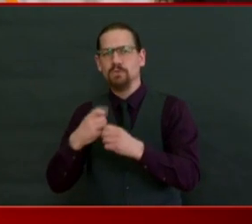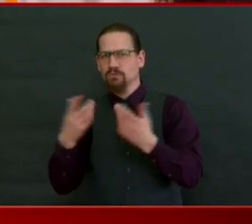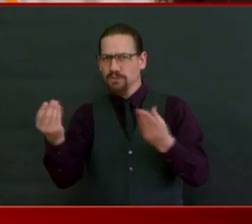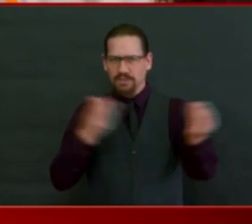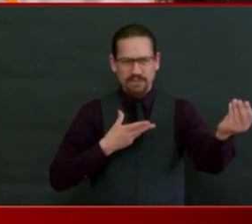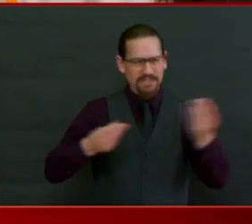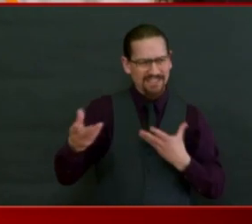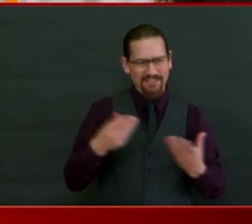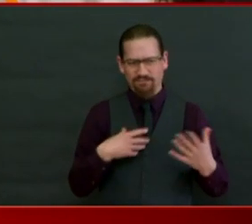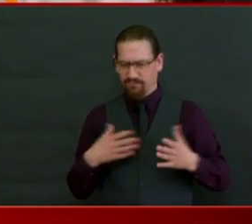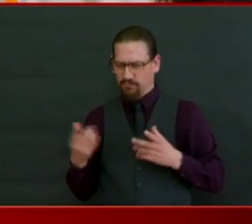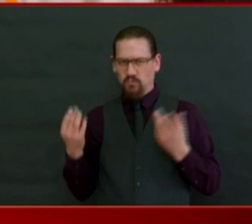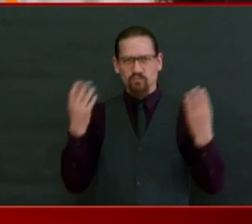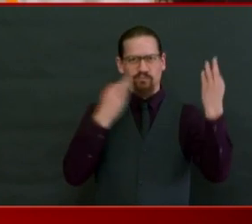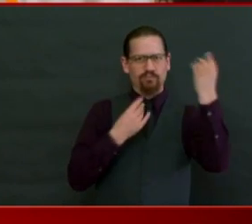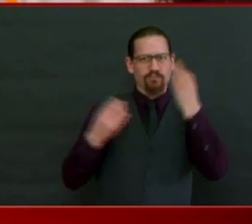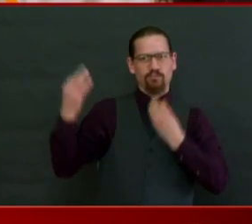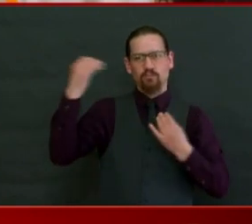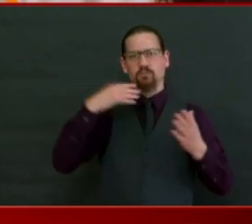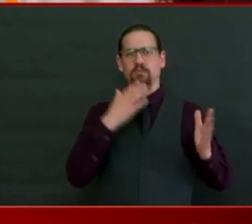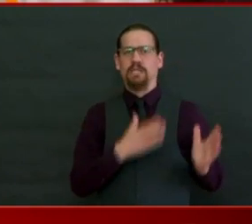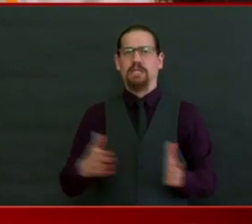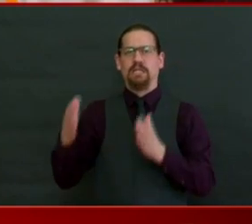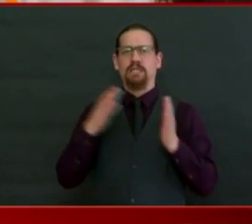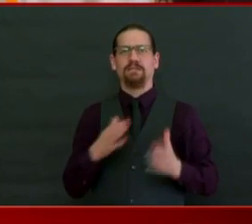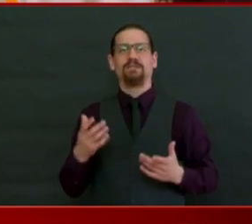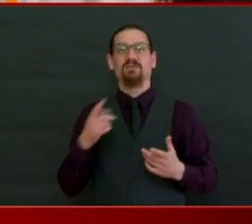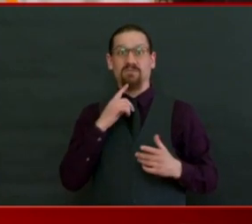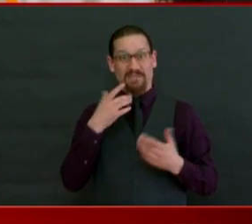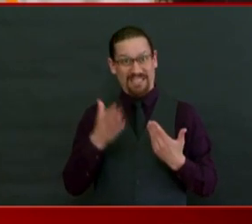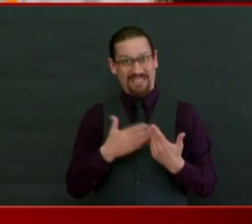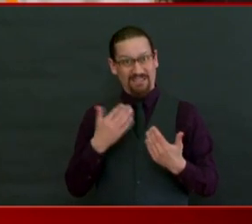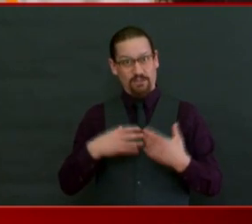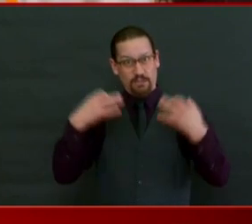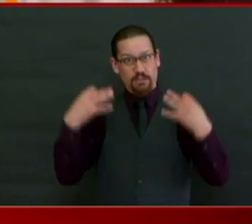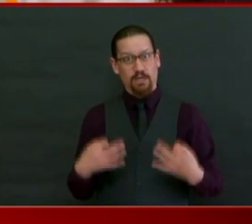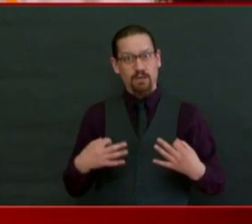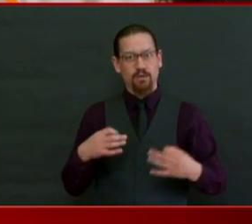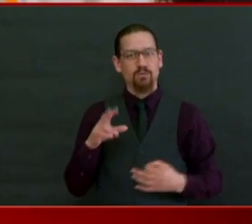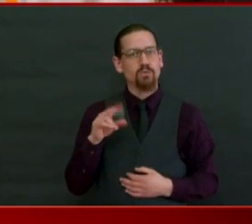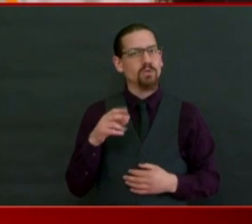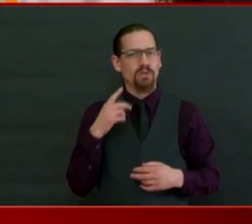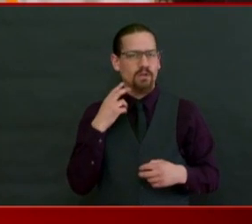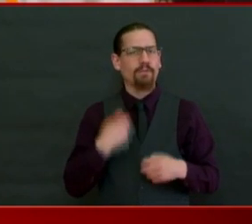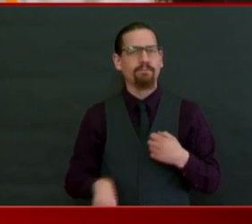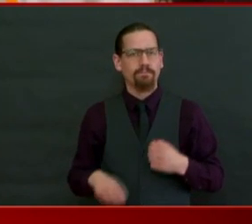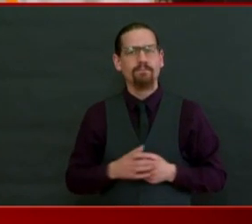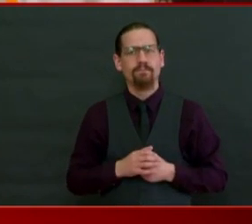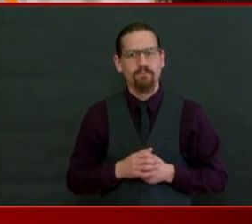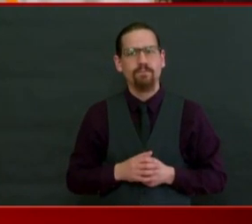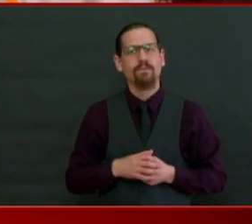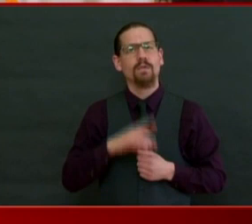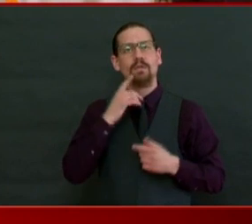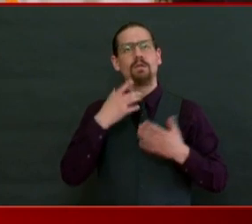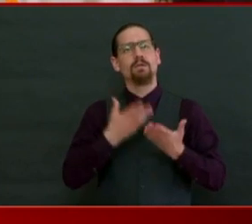TO GATHER PUBLIC HEALTH OFFICIALS AND GATHER MORE INFORMATION ABOUT WHAT THE RIGHT THING TO DO IS. IT'S A TOUGH CALL.